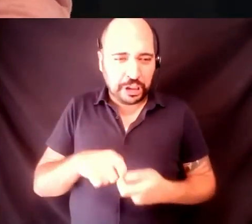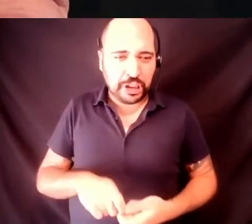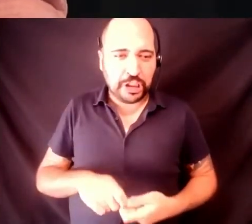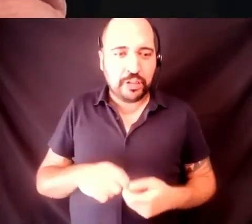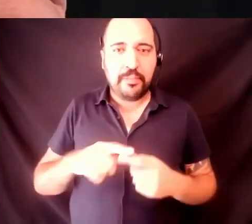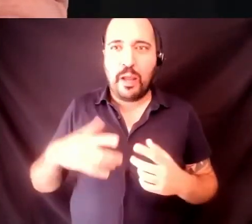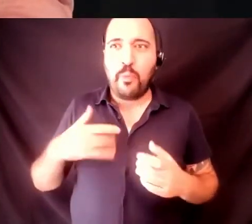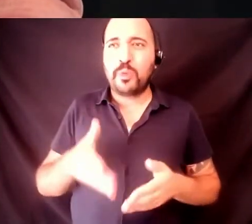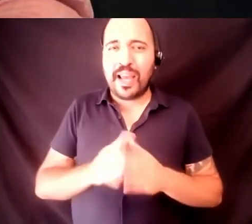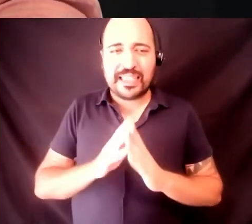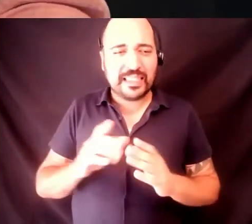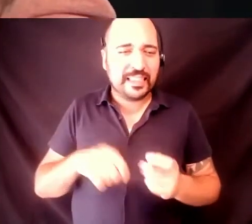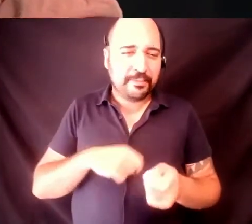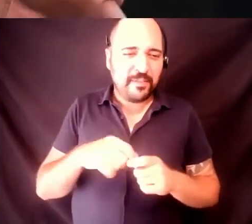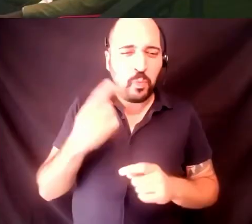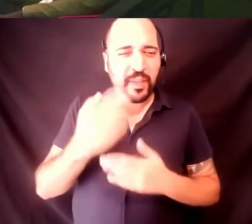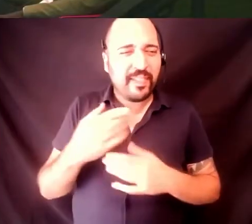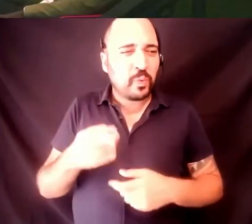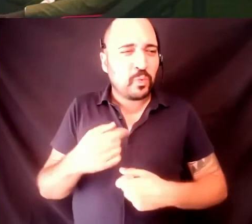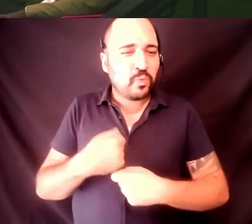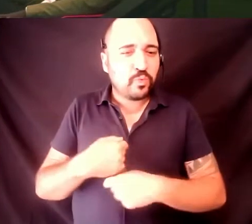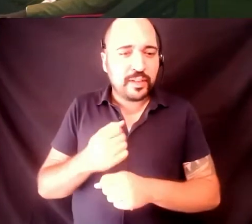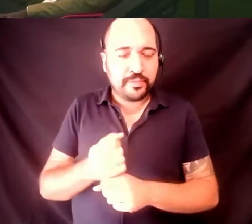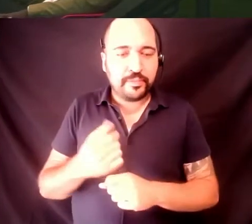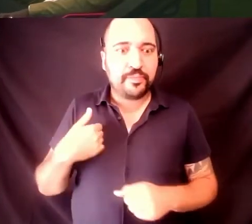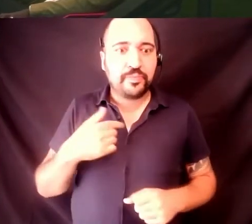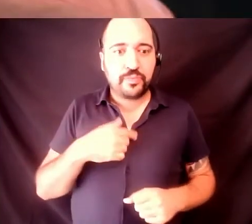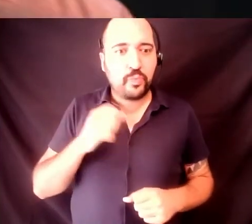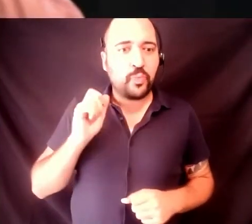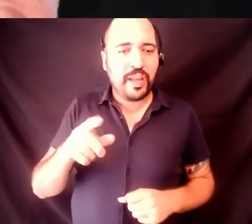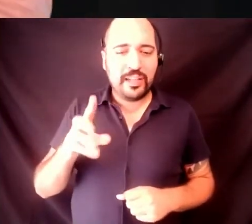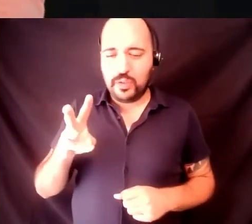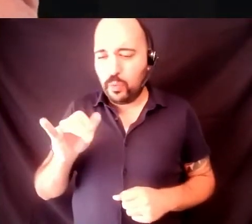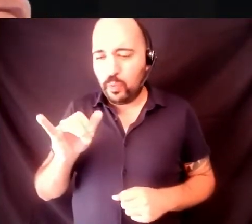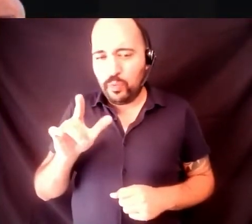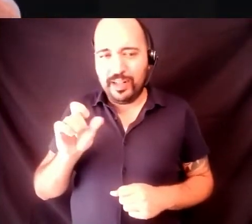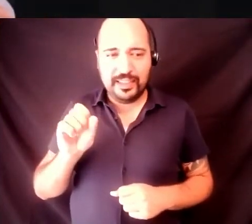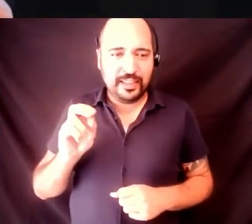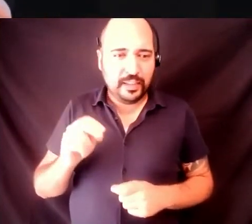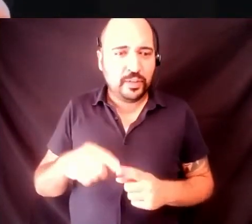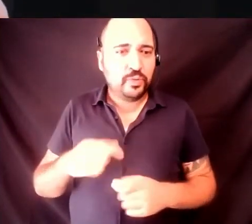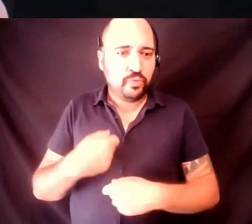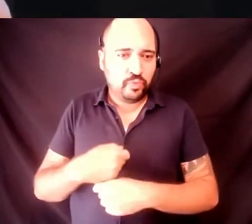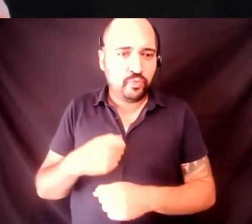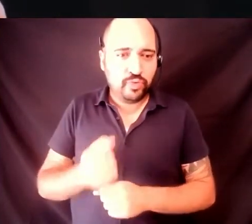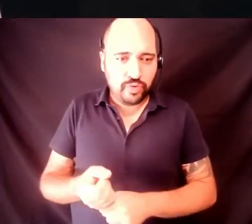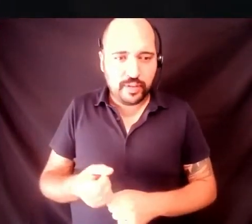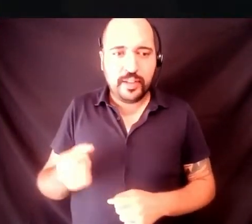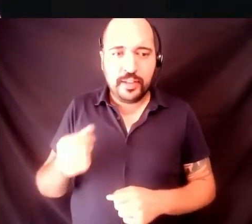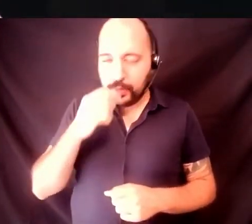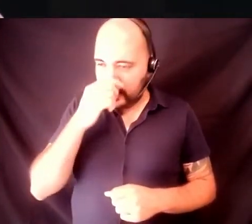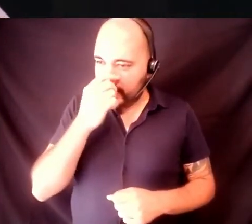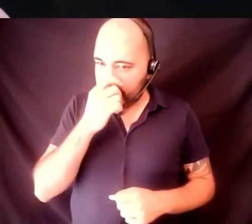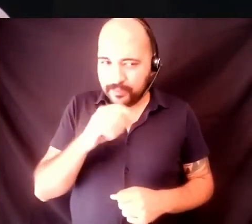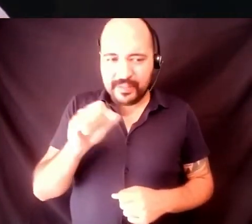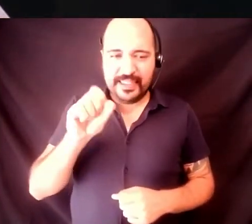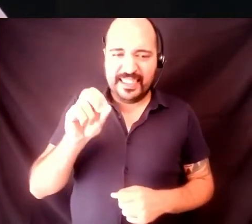So we asked Wilson to create a sonic backdrop that was joy. And I was really fascinated by what you chose.